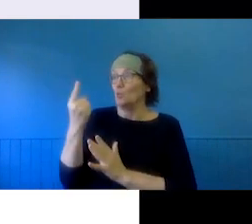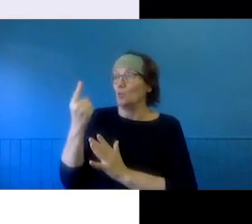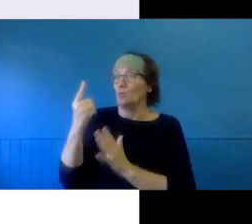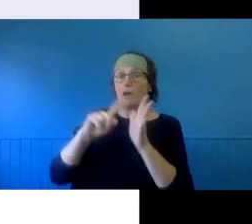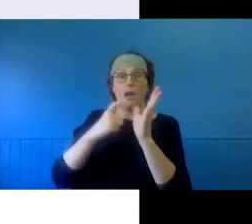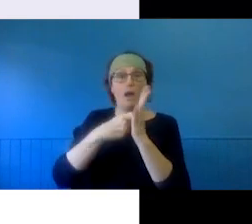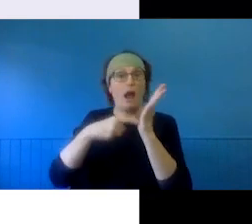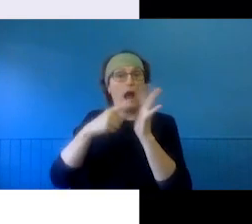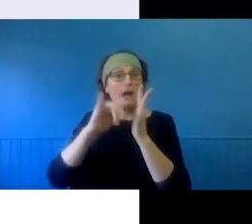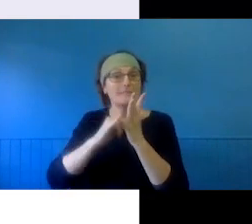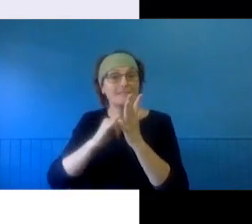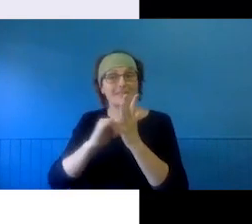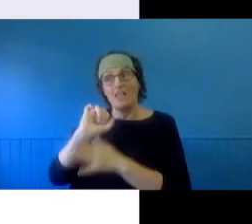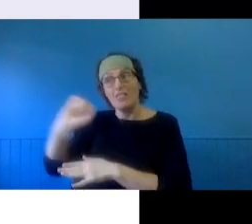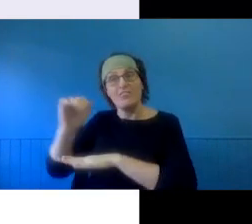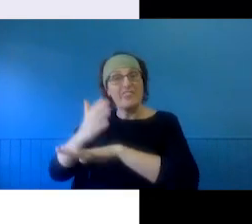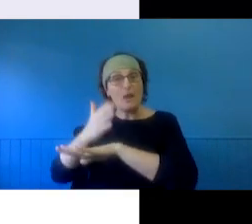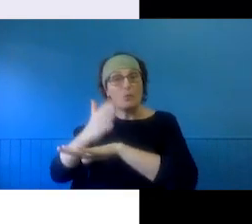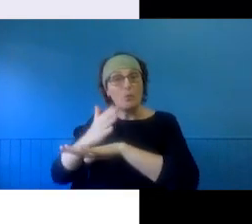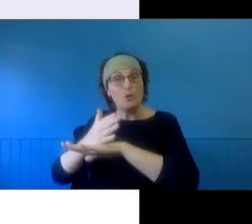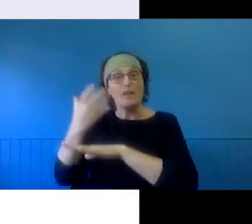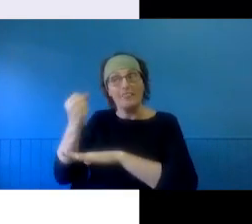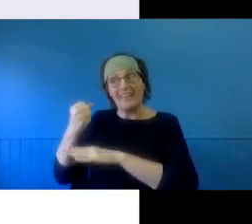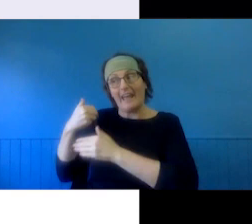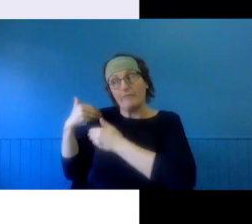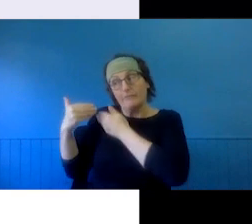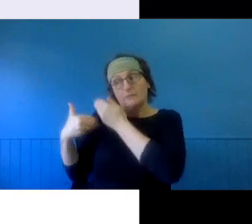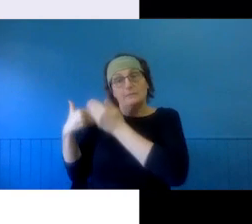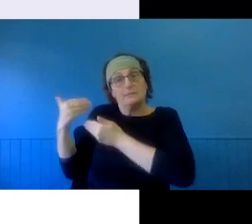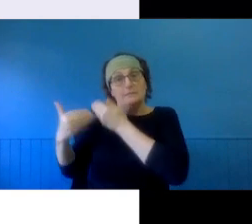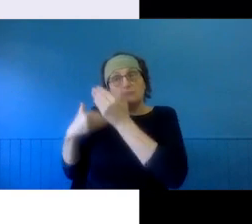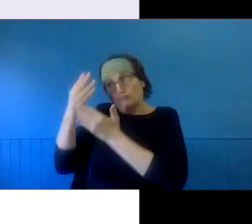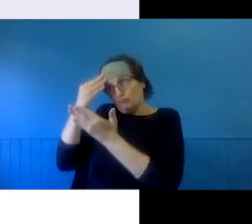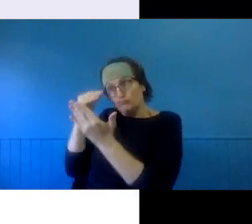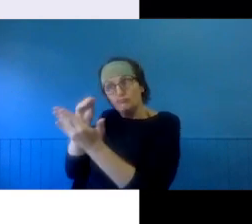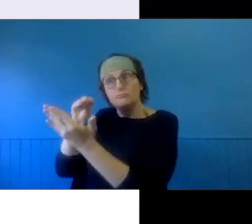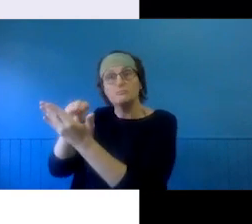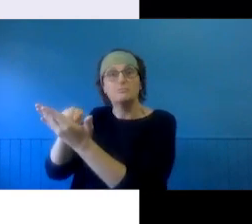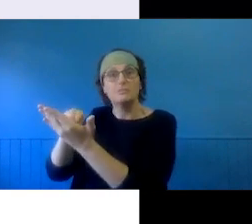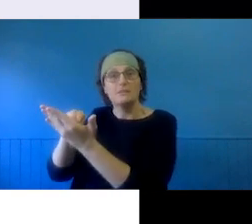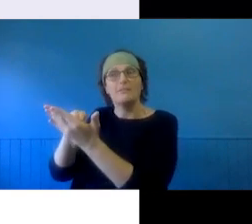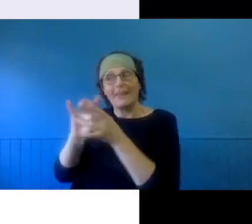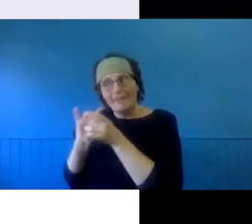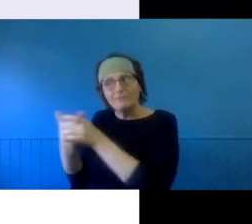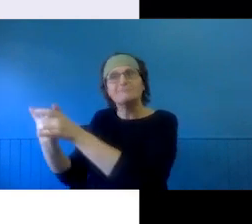traditional artists... Within the actually statute, the Copyright Act,